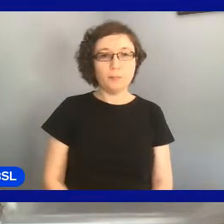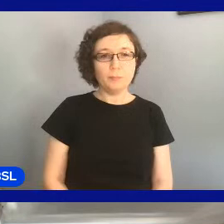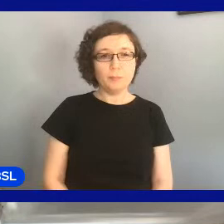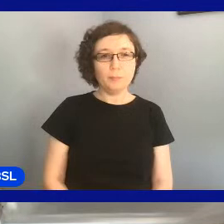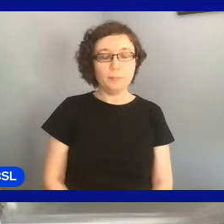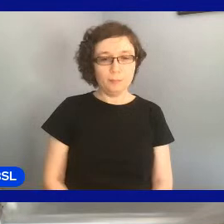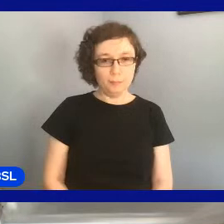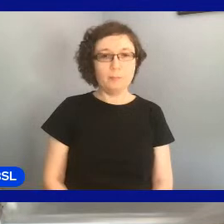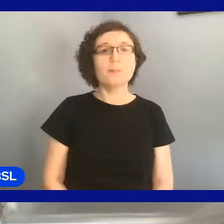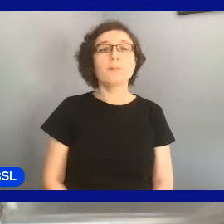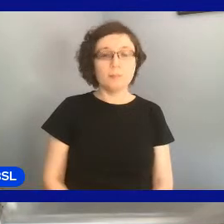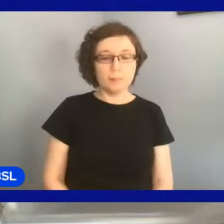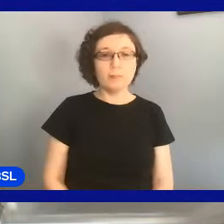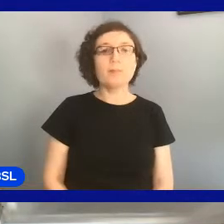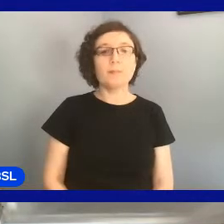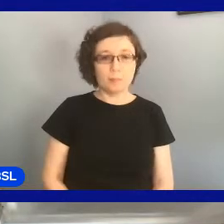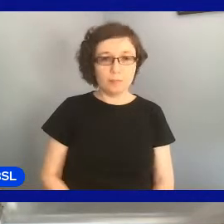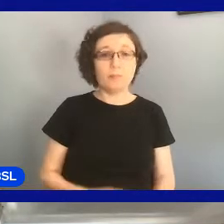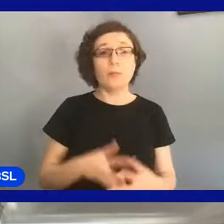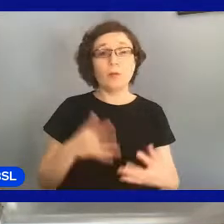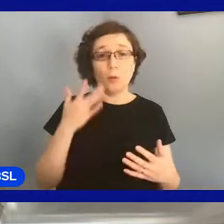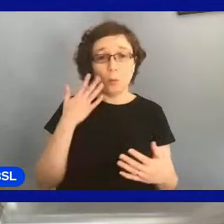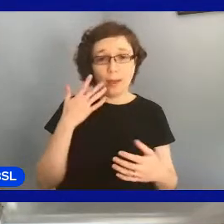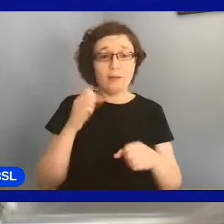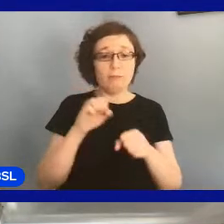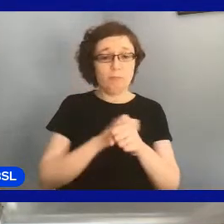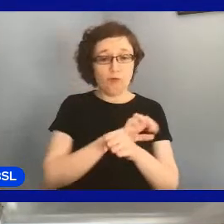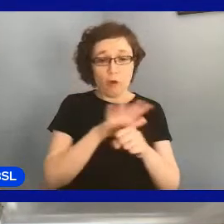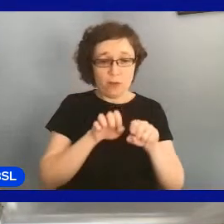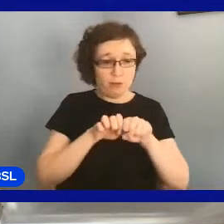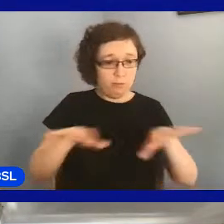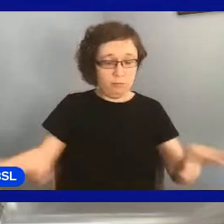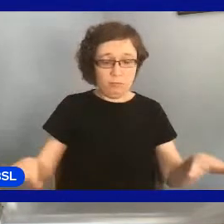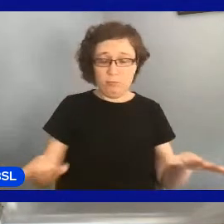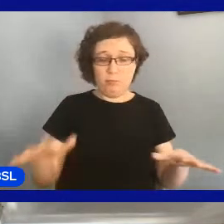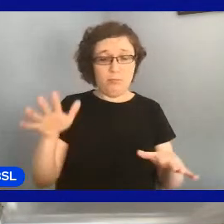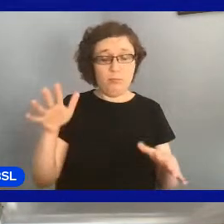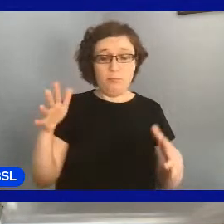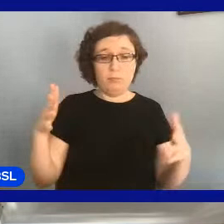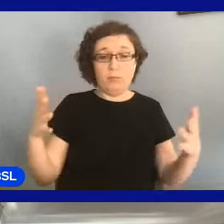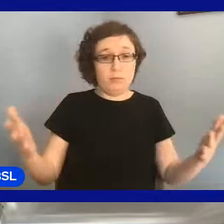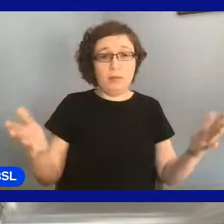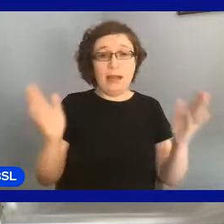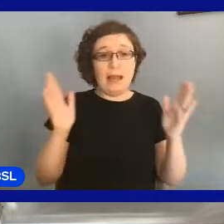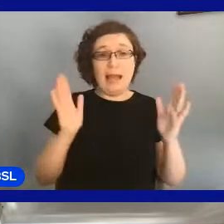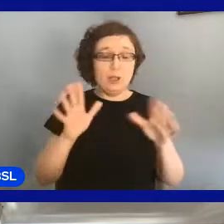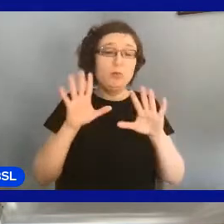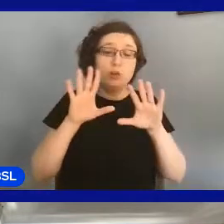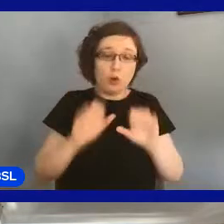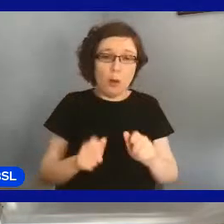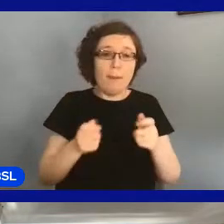not able to be produced in it former glory? Yes, so we had to once COVID hit, we had to